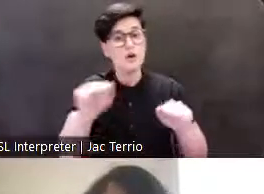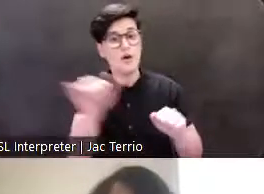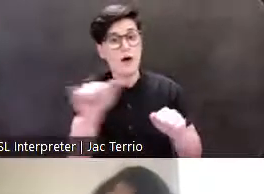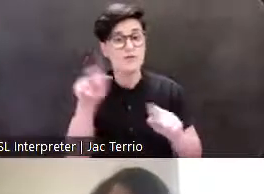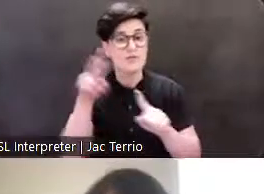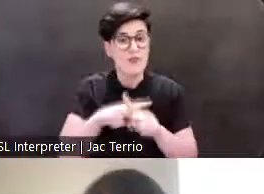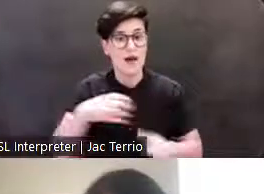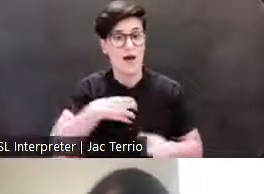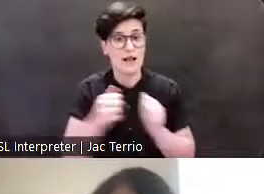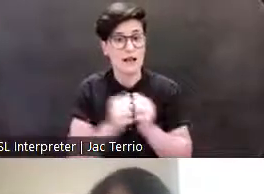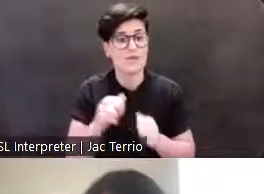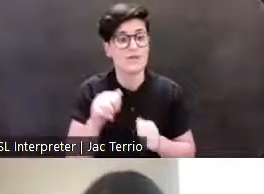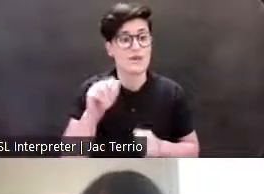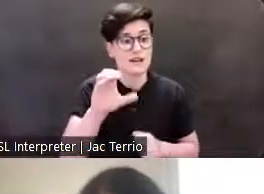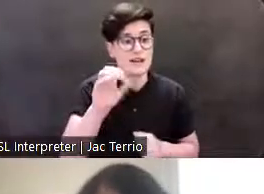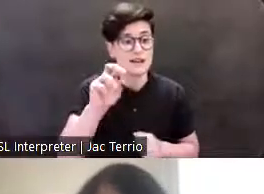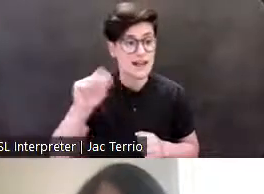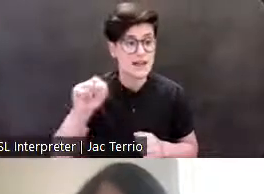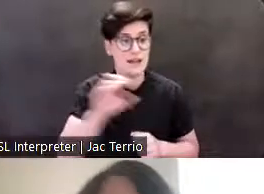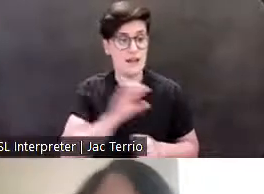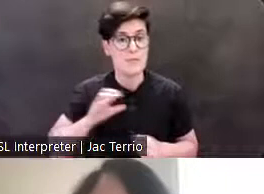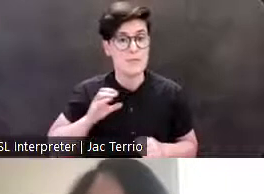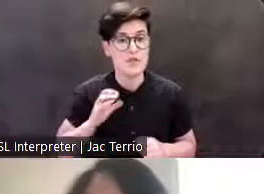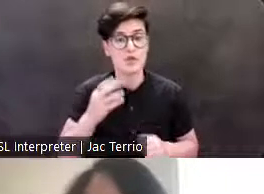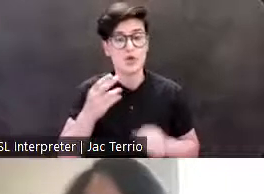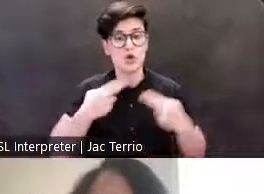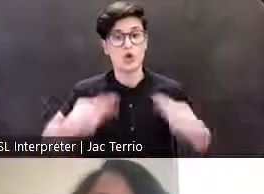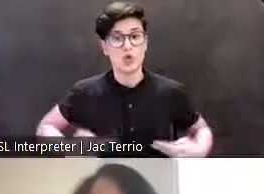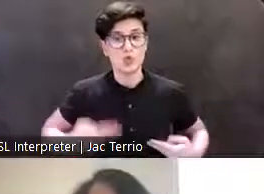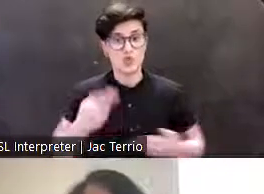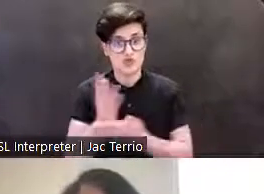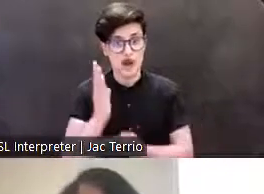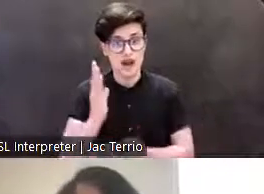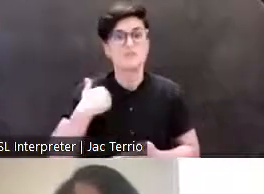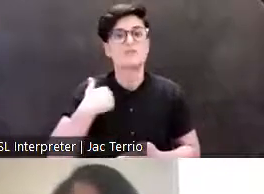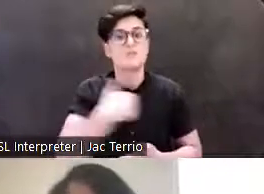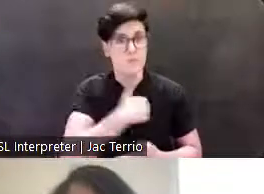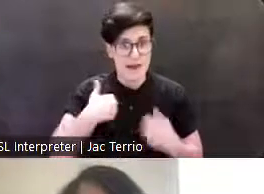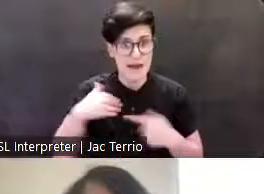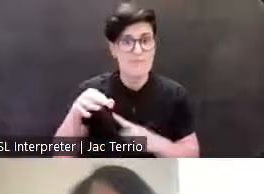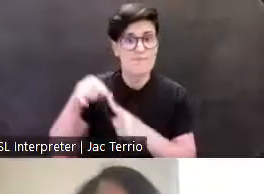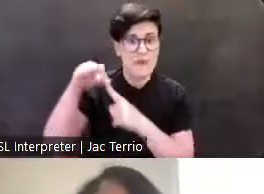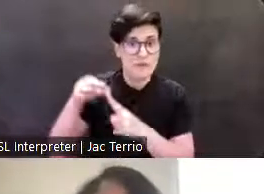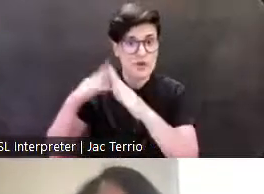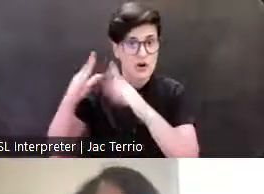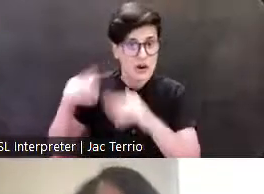They have a special housing discrimination unit. And here is the link to that.